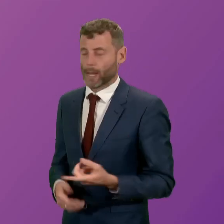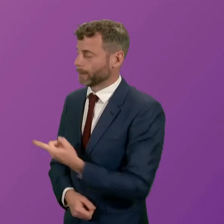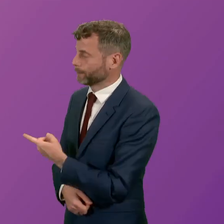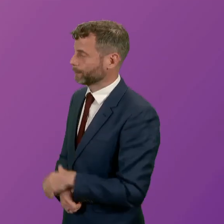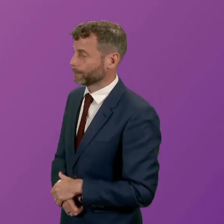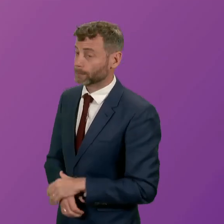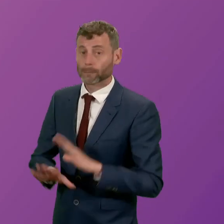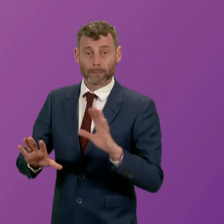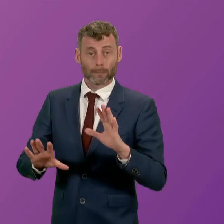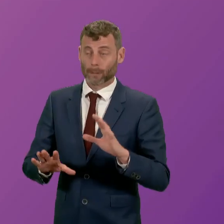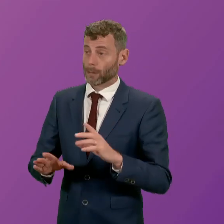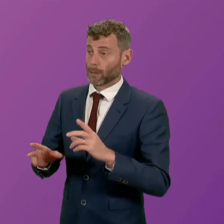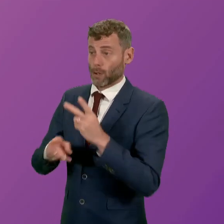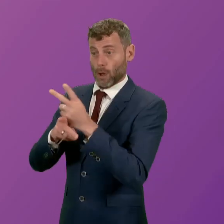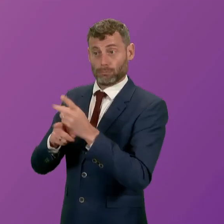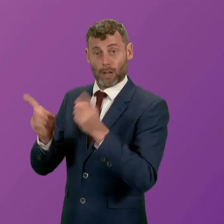I am simply being straight with the Parliament about— Thank you, members I am simply being straight with the Parliament